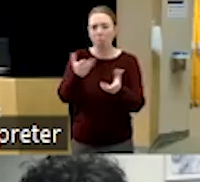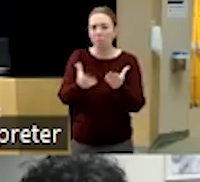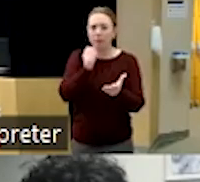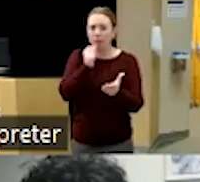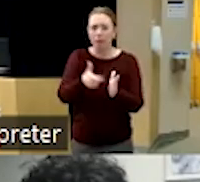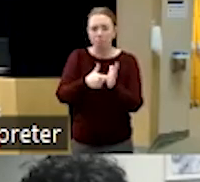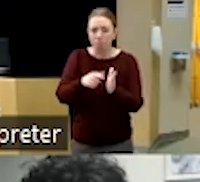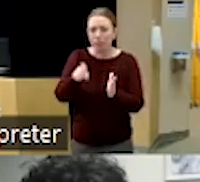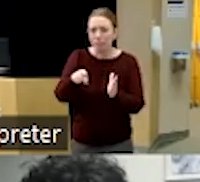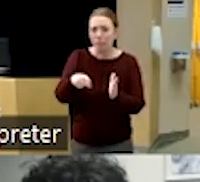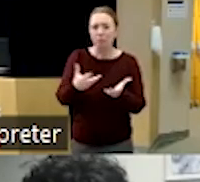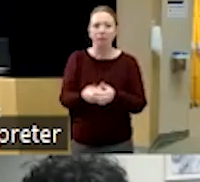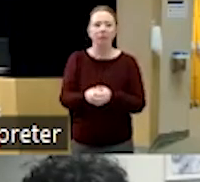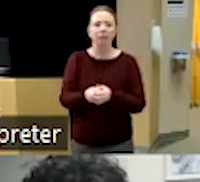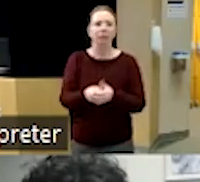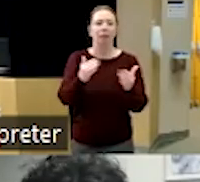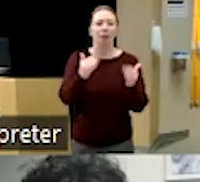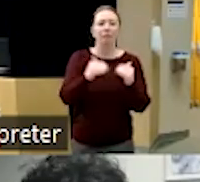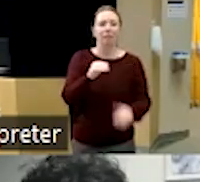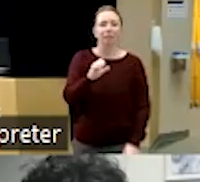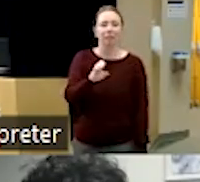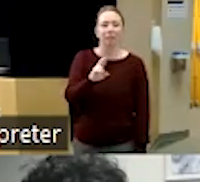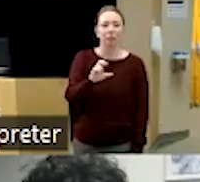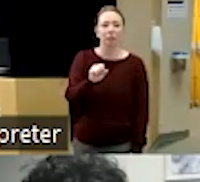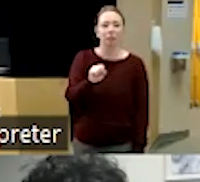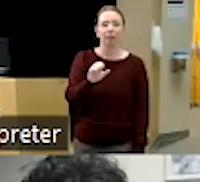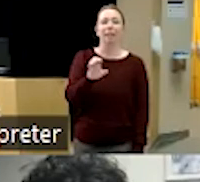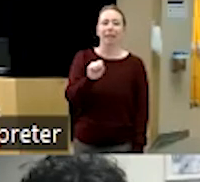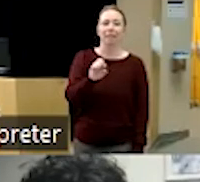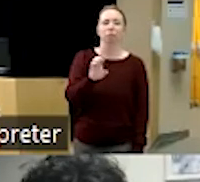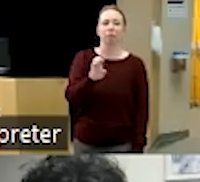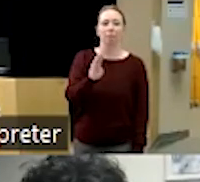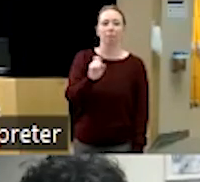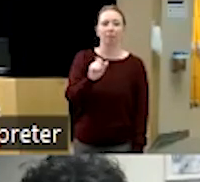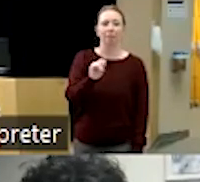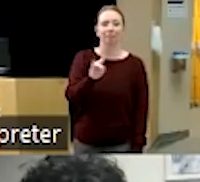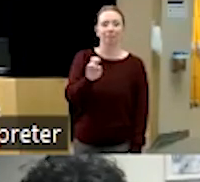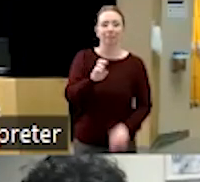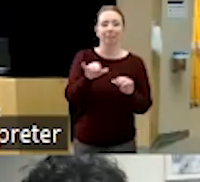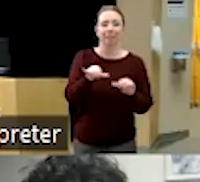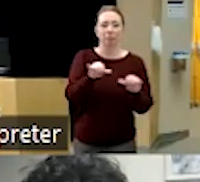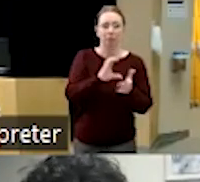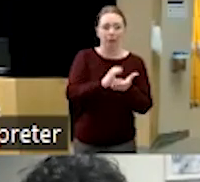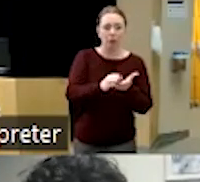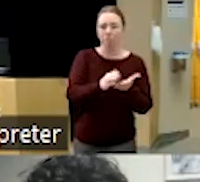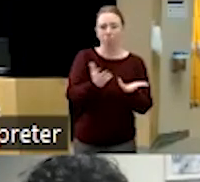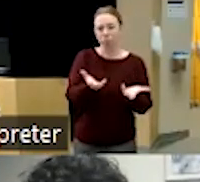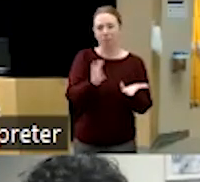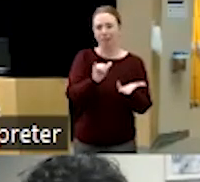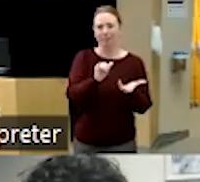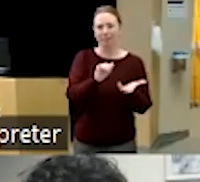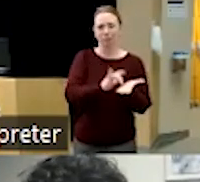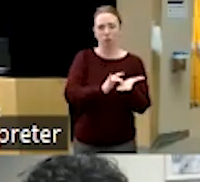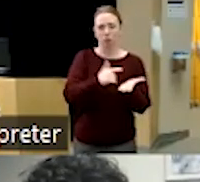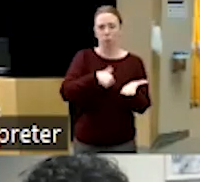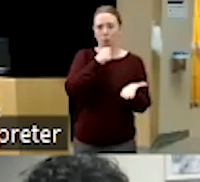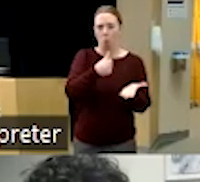um is is actually quite good and a drug that we don't I think we don't have it um in Germany so